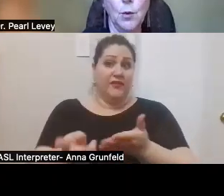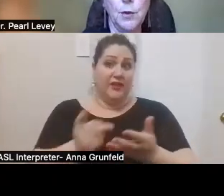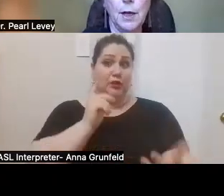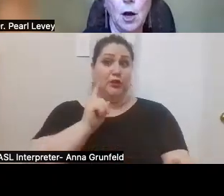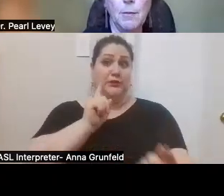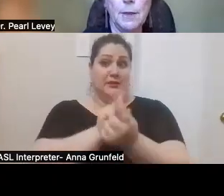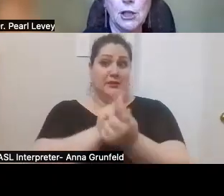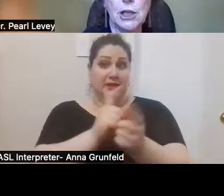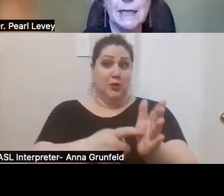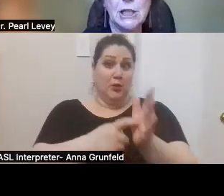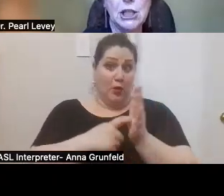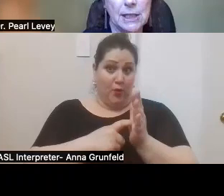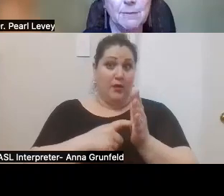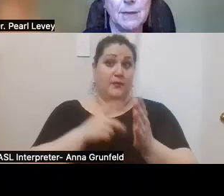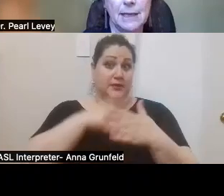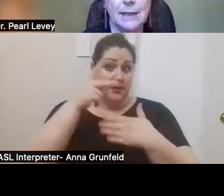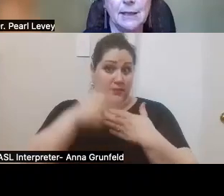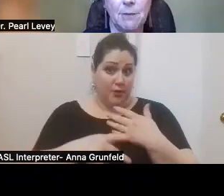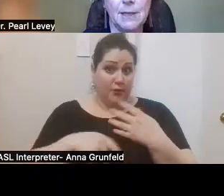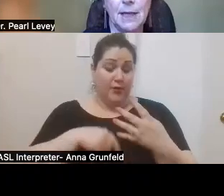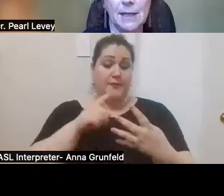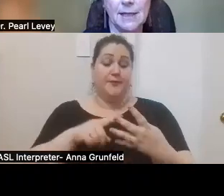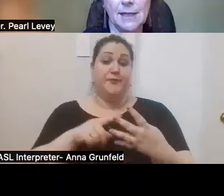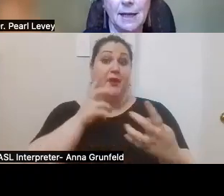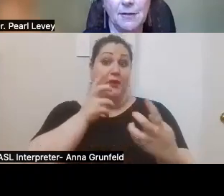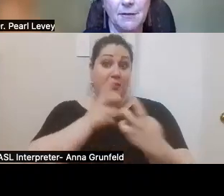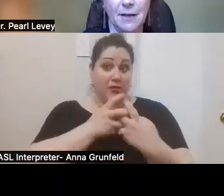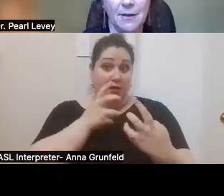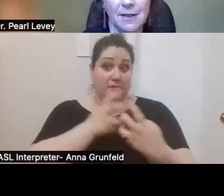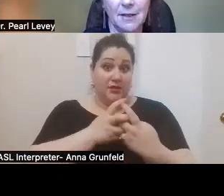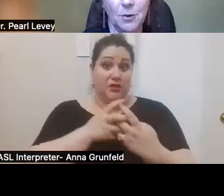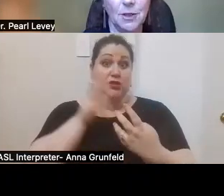Will the accommodation legitimately jeopardizes the safety of others and